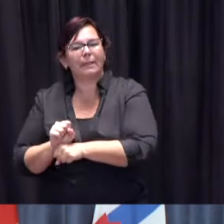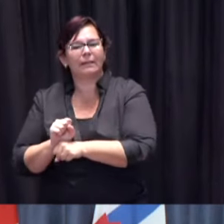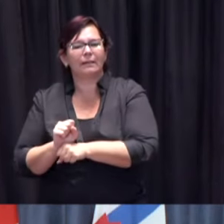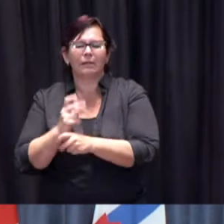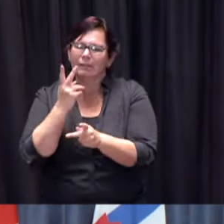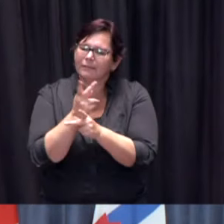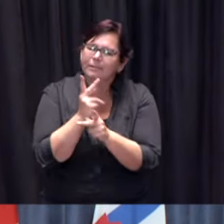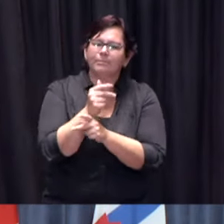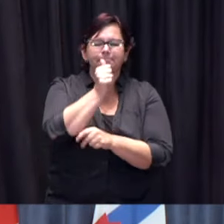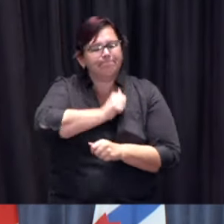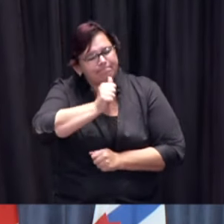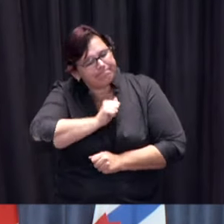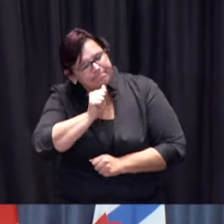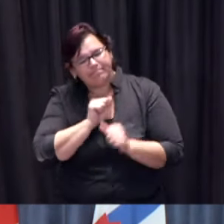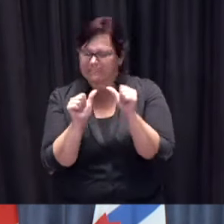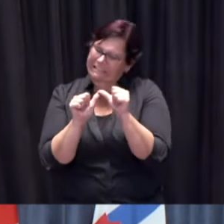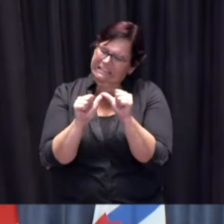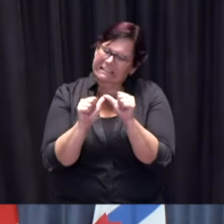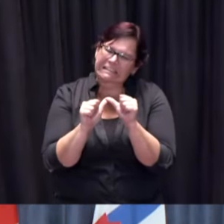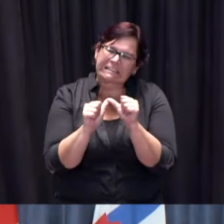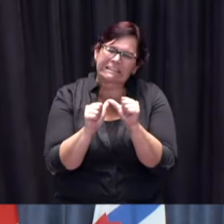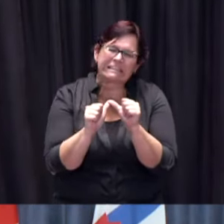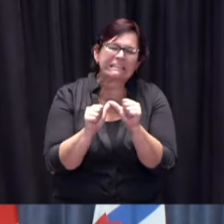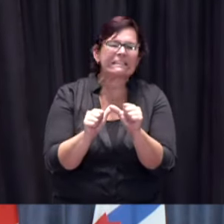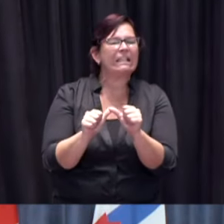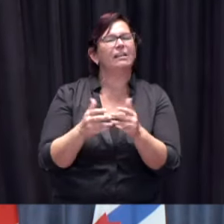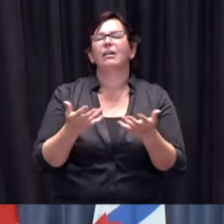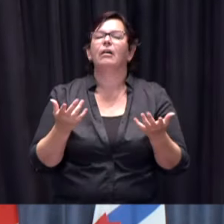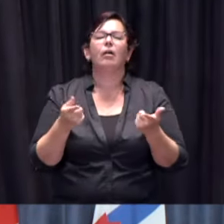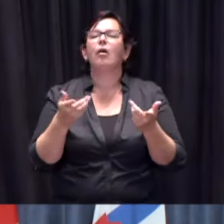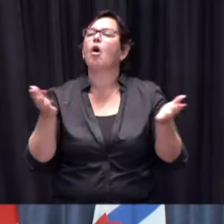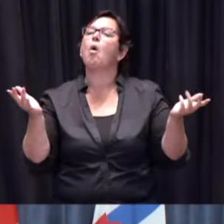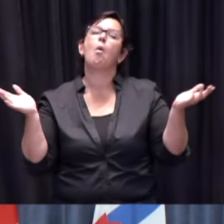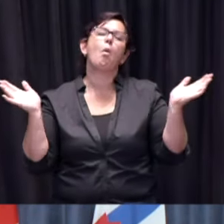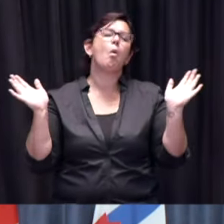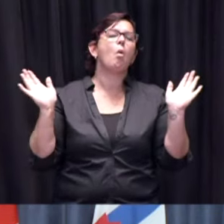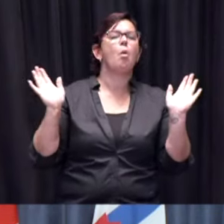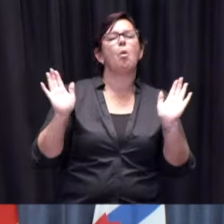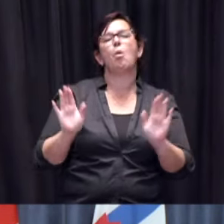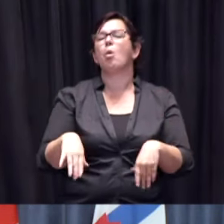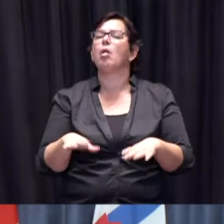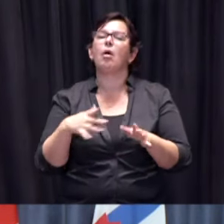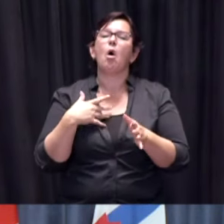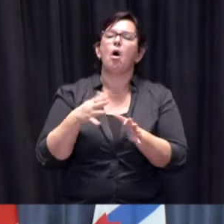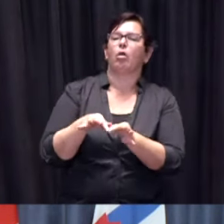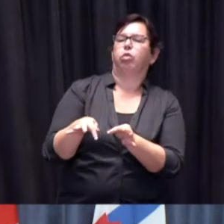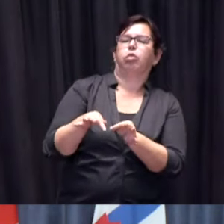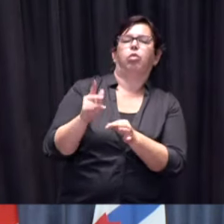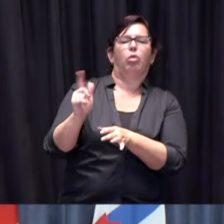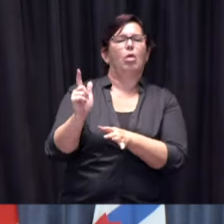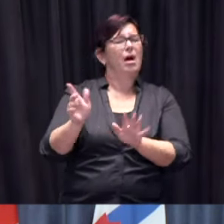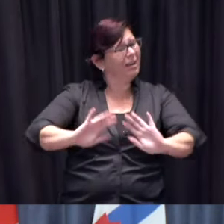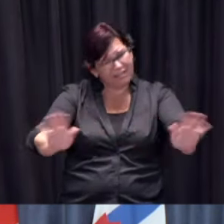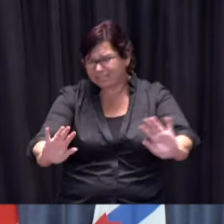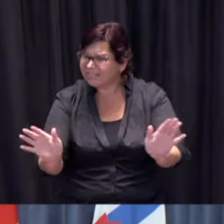We cannot afford to endure further delays or in fact having to risk further shutdown again.